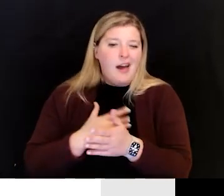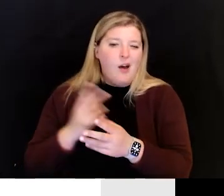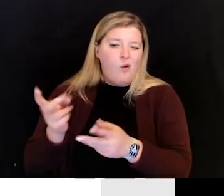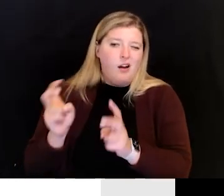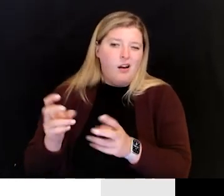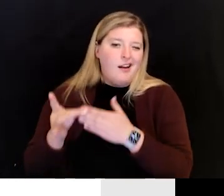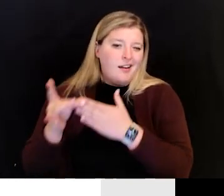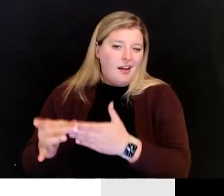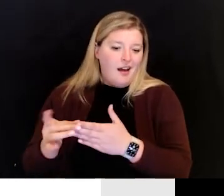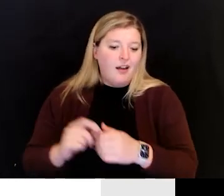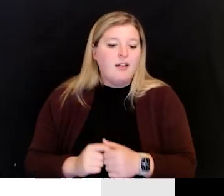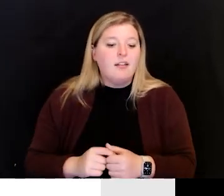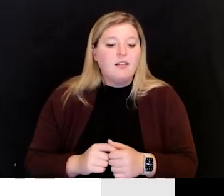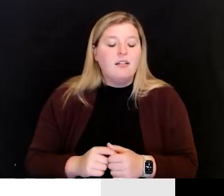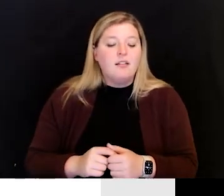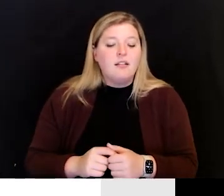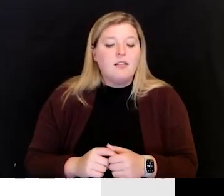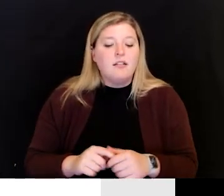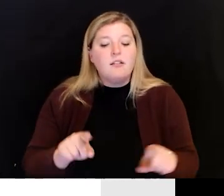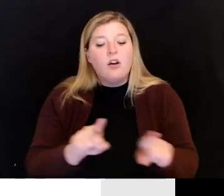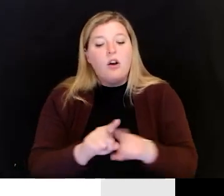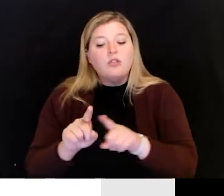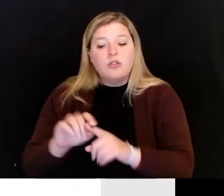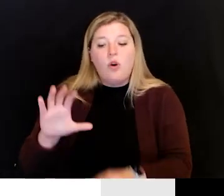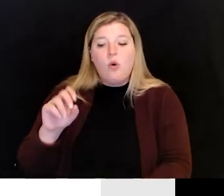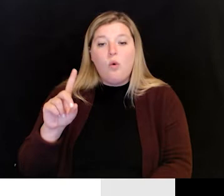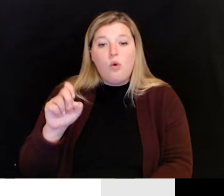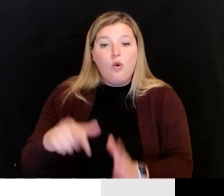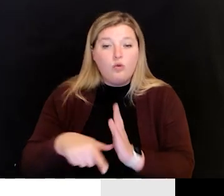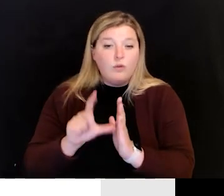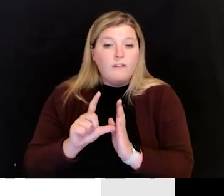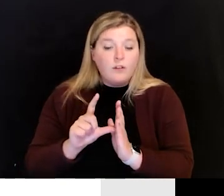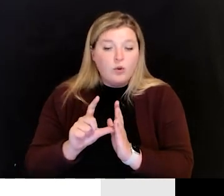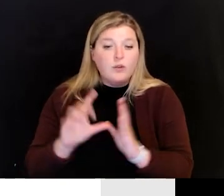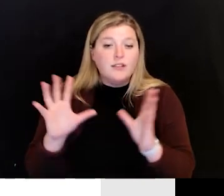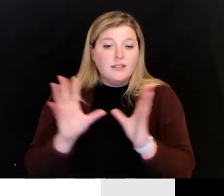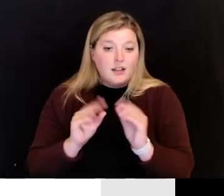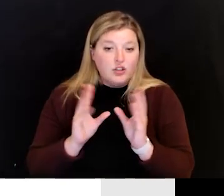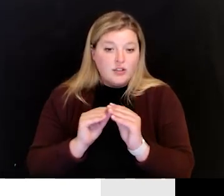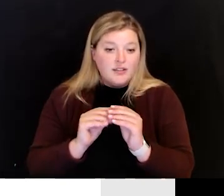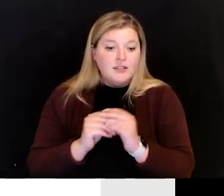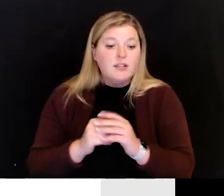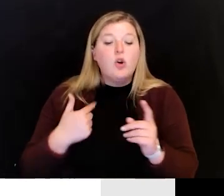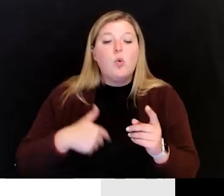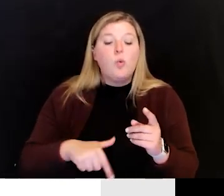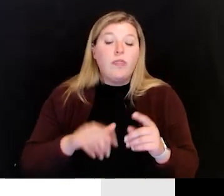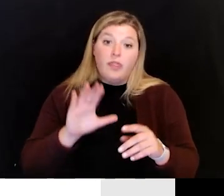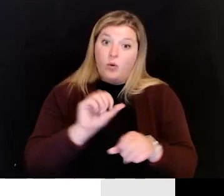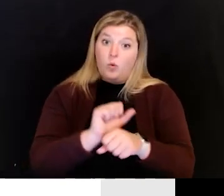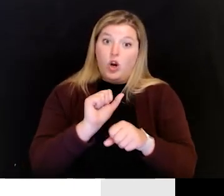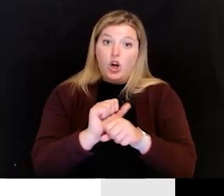We started with our developer code review sessions. This had us splitting the work up.